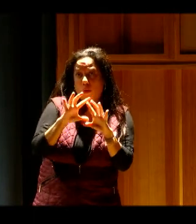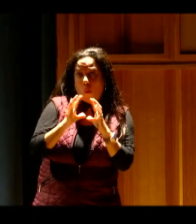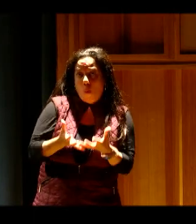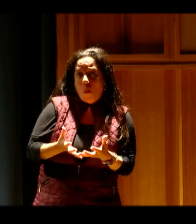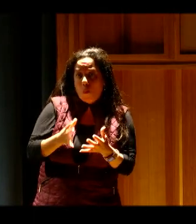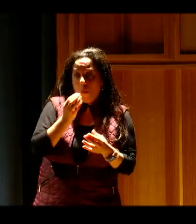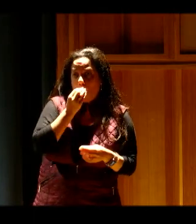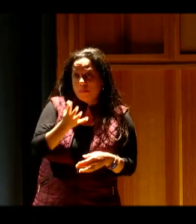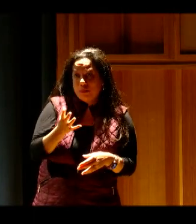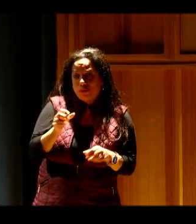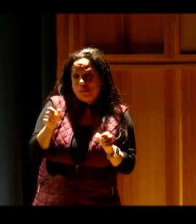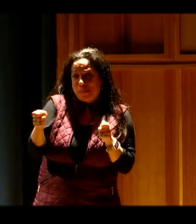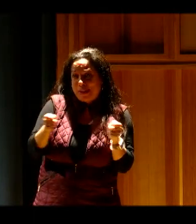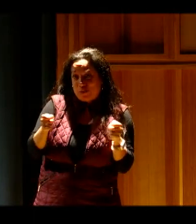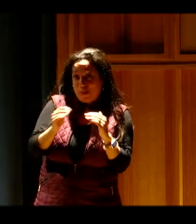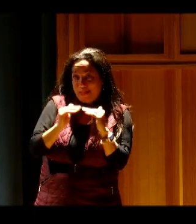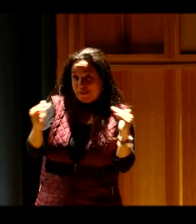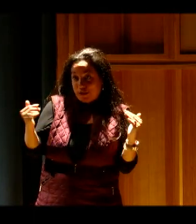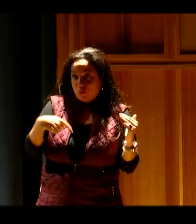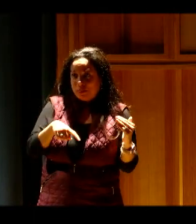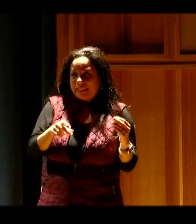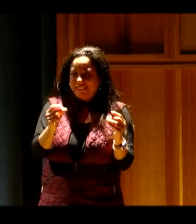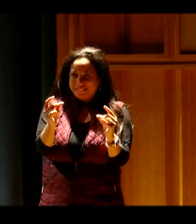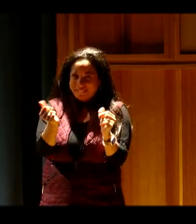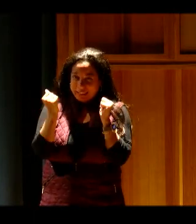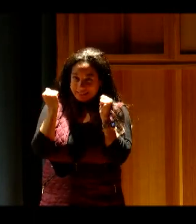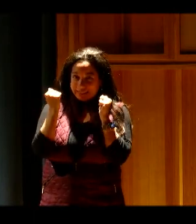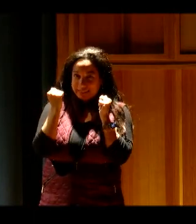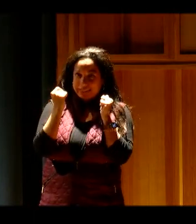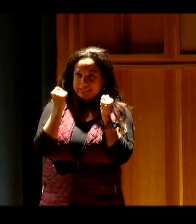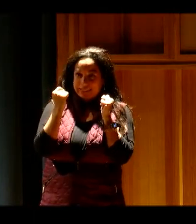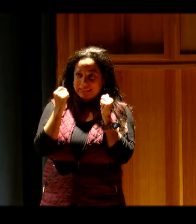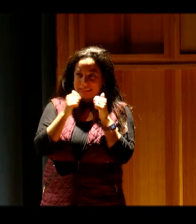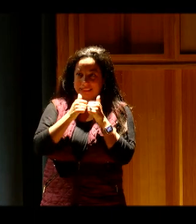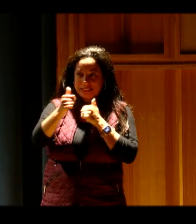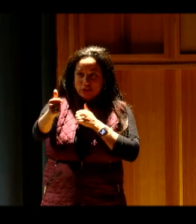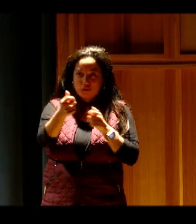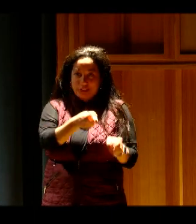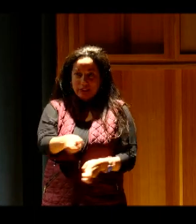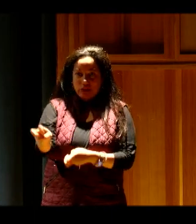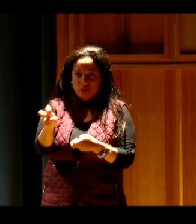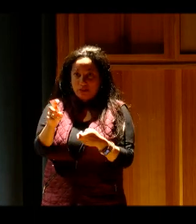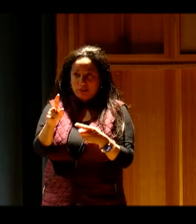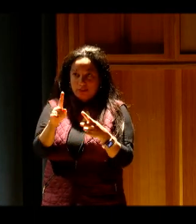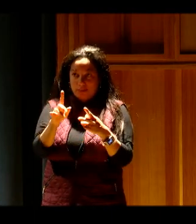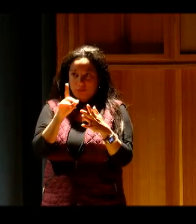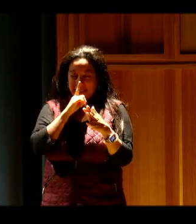manageable levels we needed rapid and far-reaching transition in every sector.